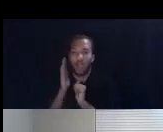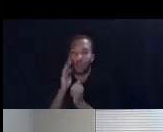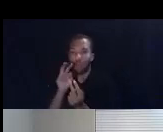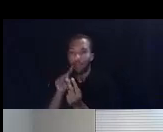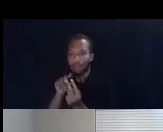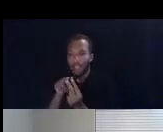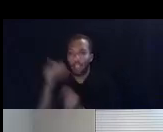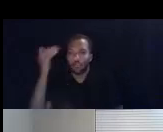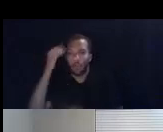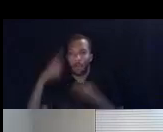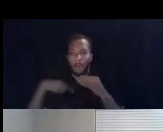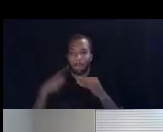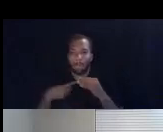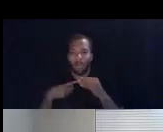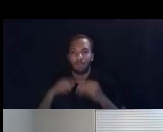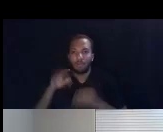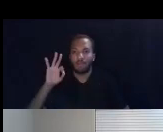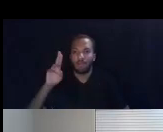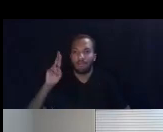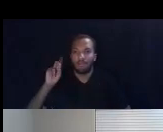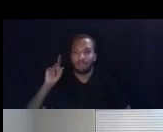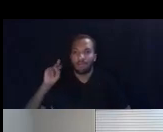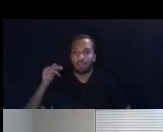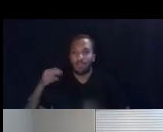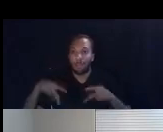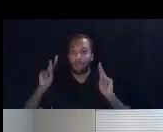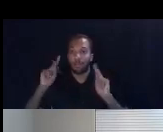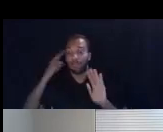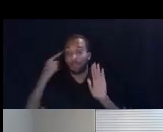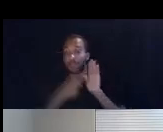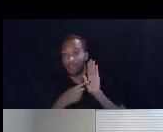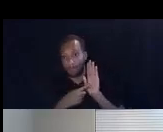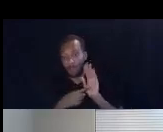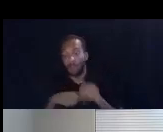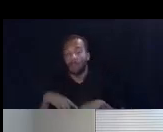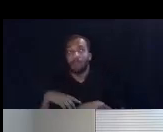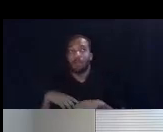know about funding opportunities? For example, Maria,